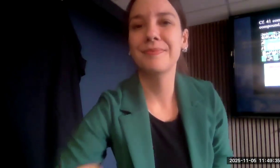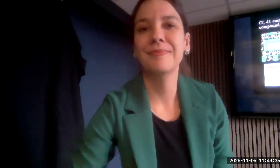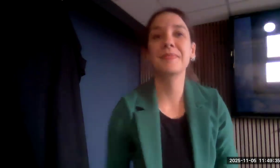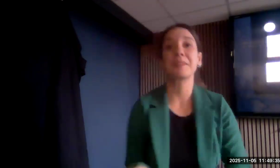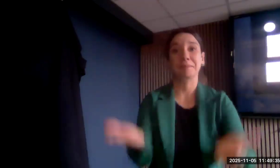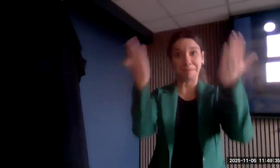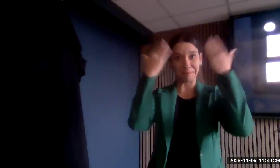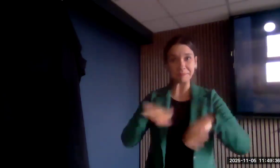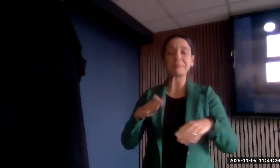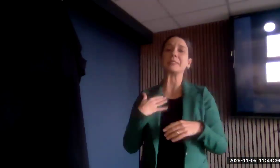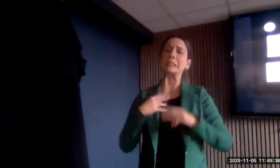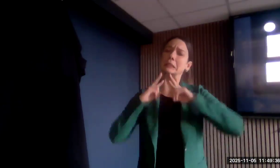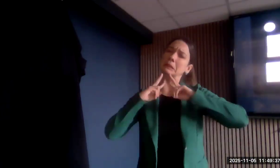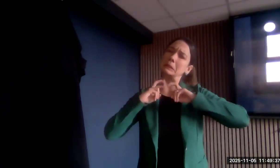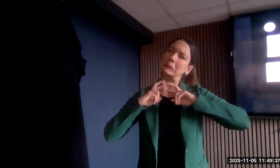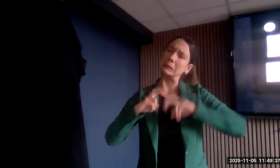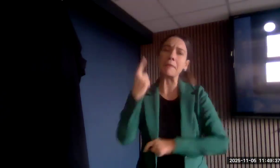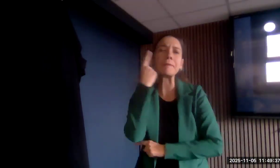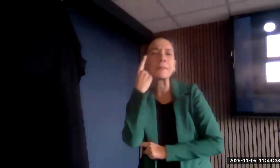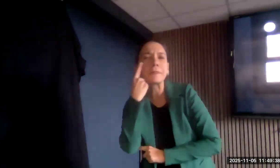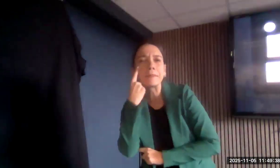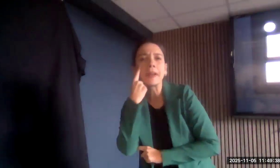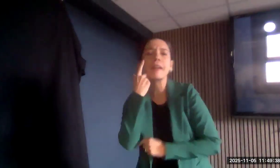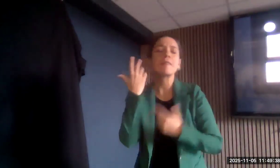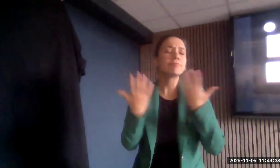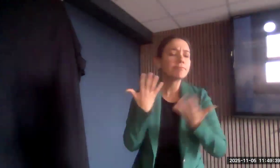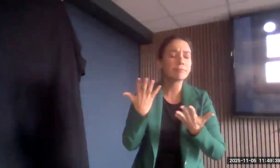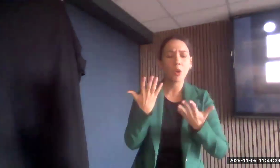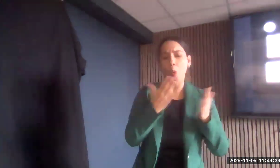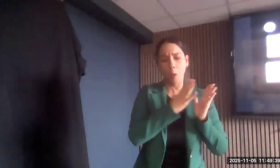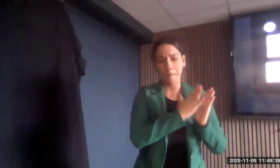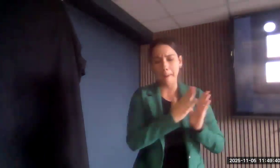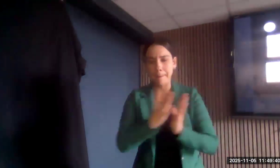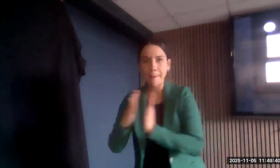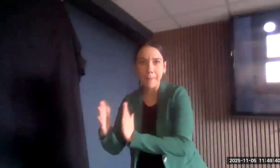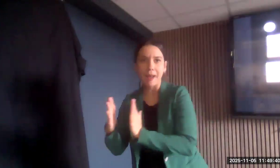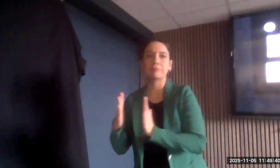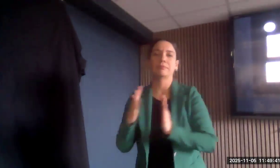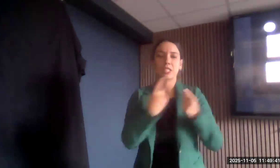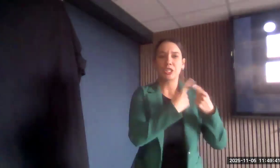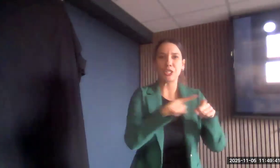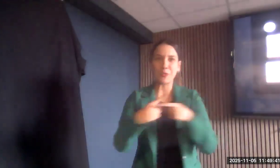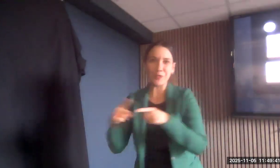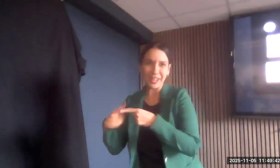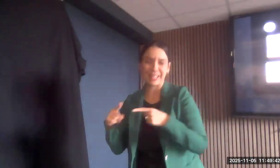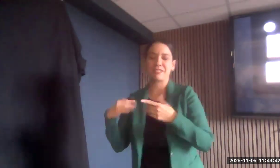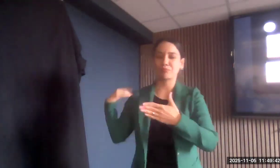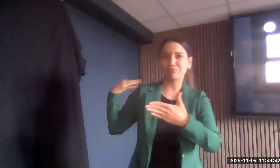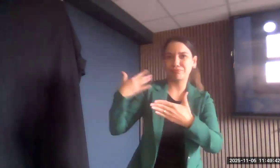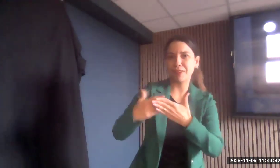So again, whilst that was found in the Oates dictionary, it's not found in the current, most recent dictionary in Libras.